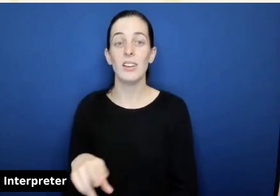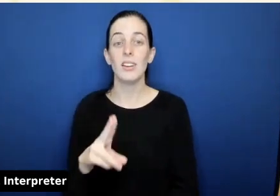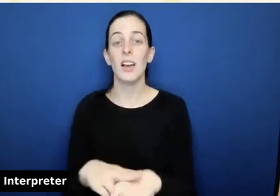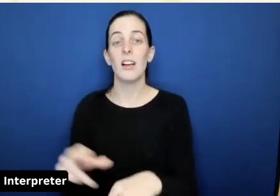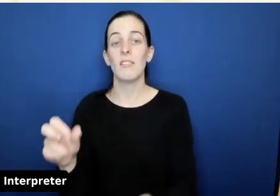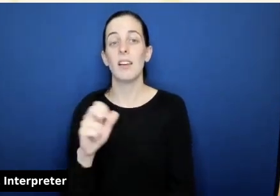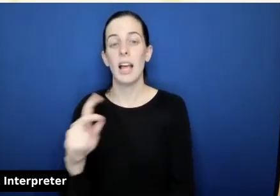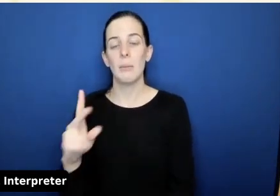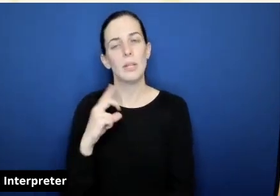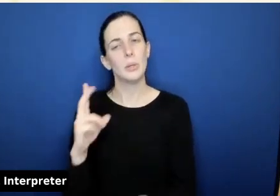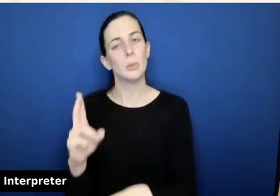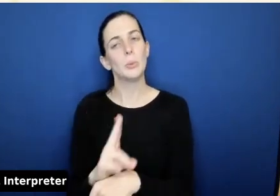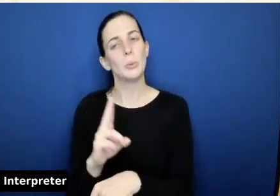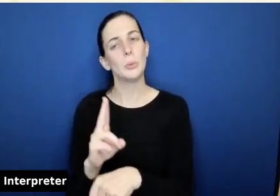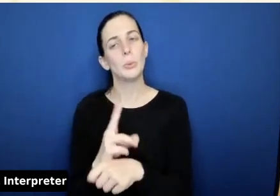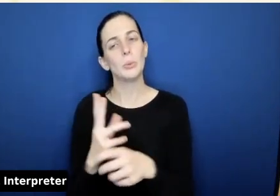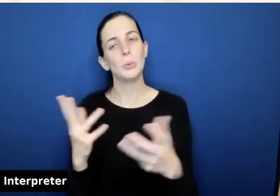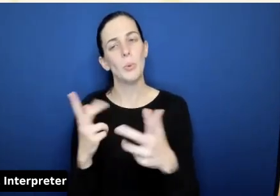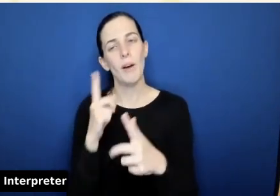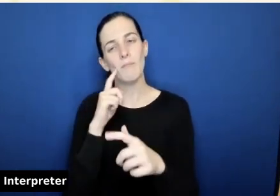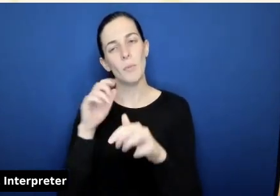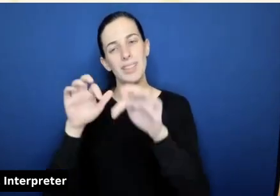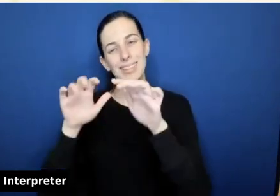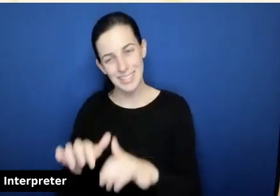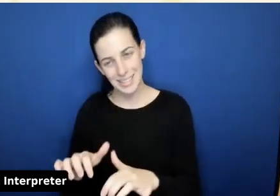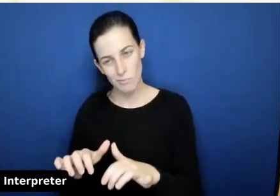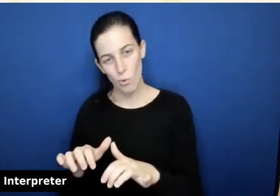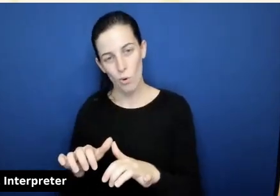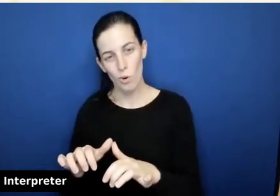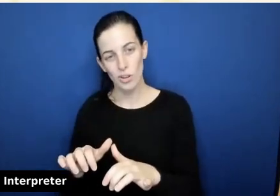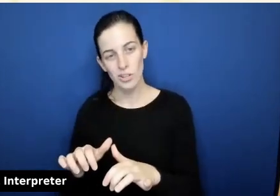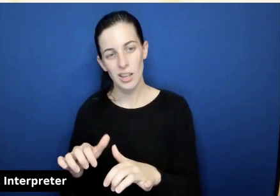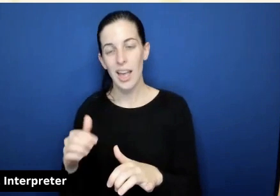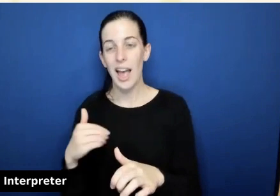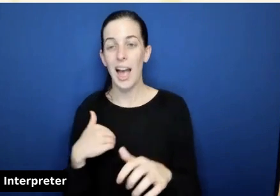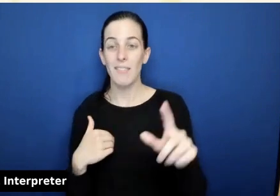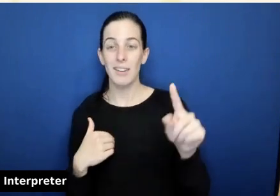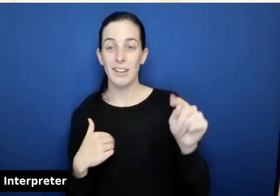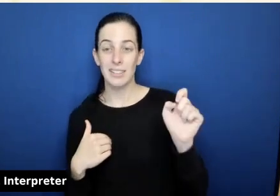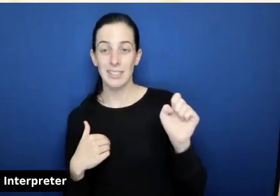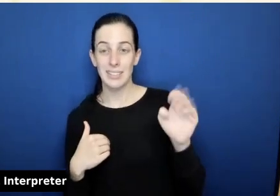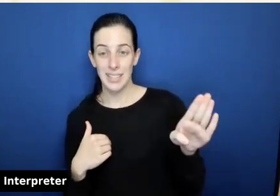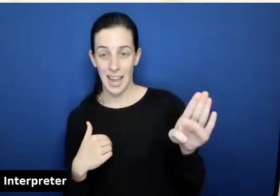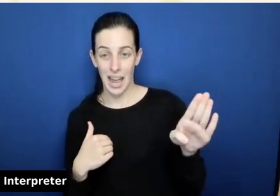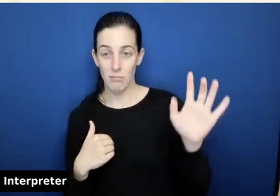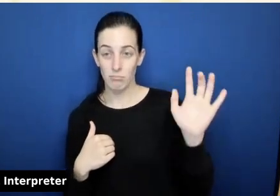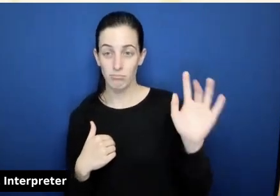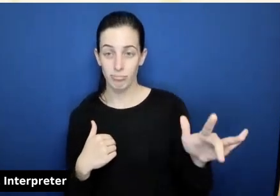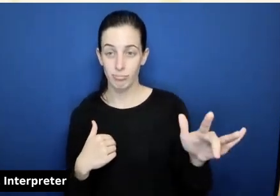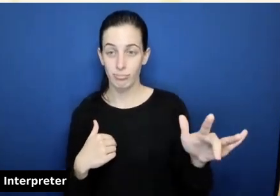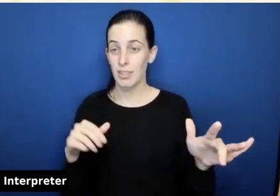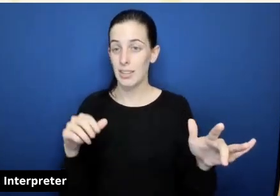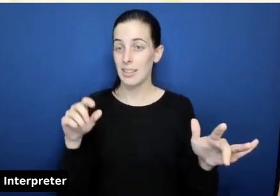to the complex user interfaces or widgets and then uses arrow keys to navigate inside that widget.